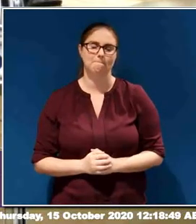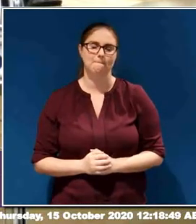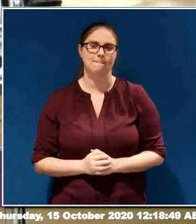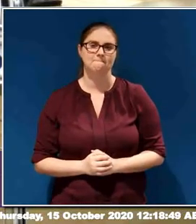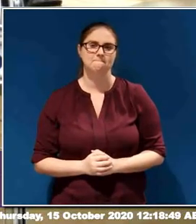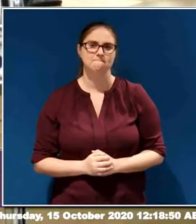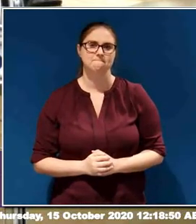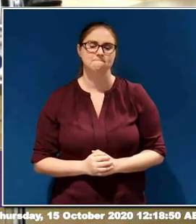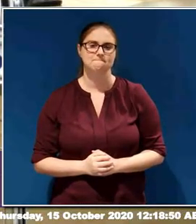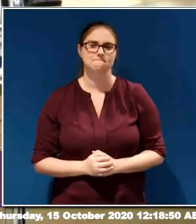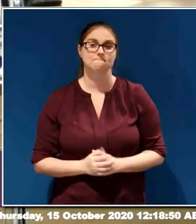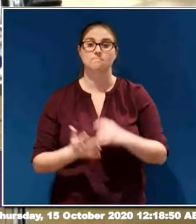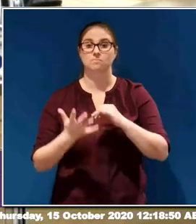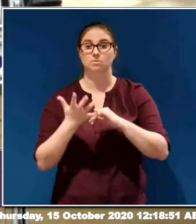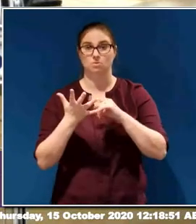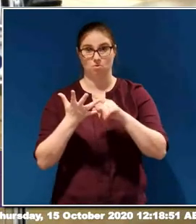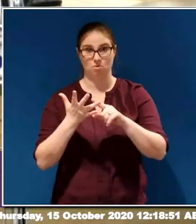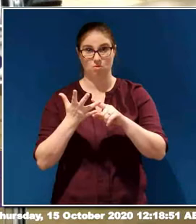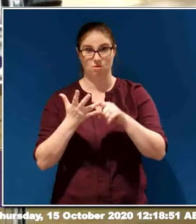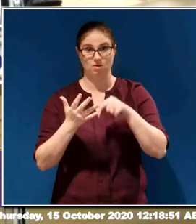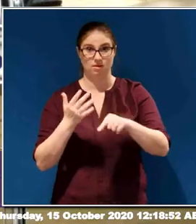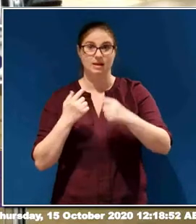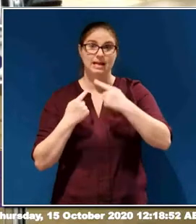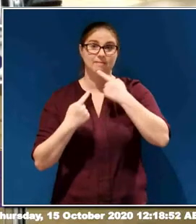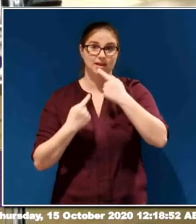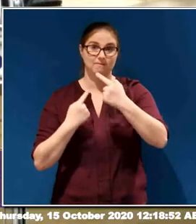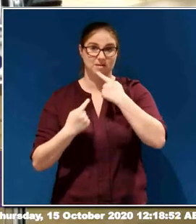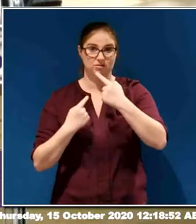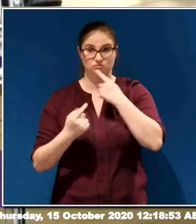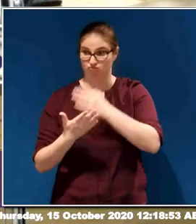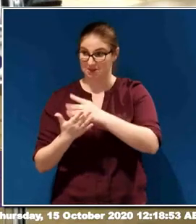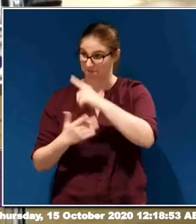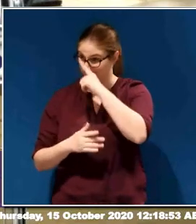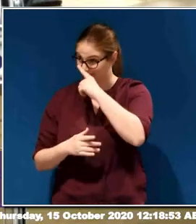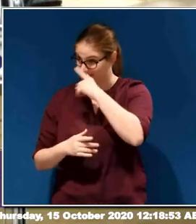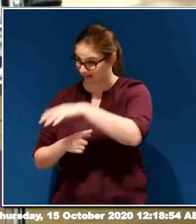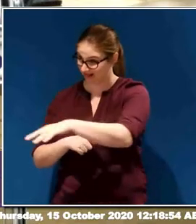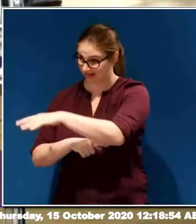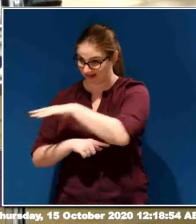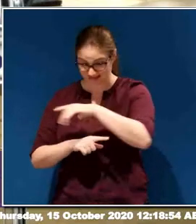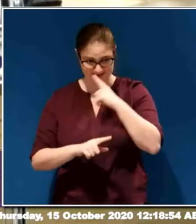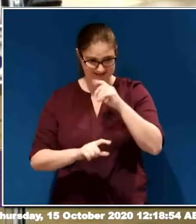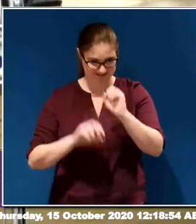input by humans in schools on a regular and complete basis, is that correct? Correct, yes.